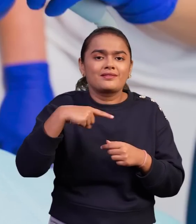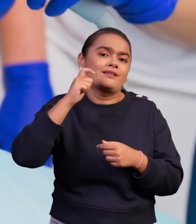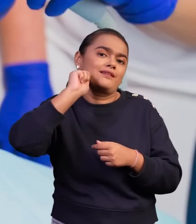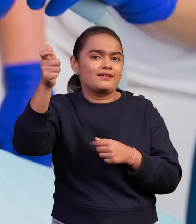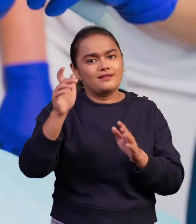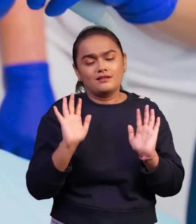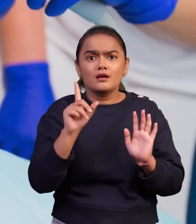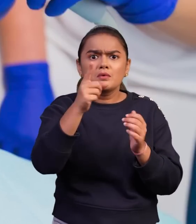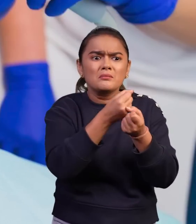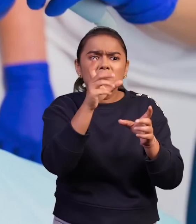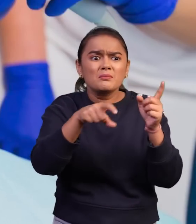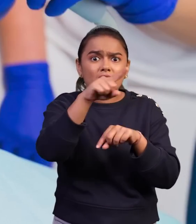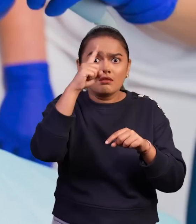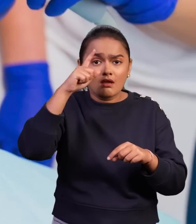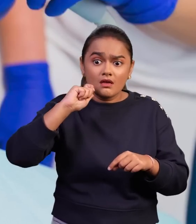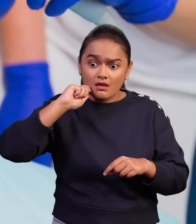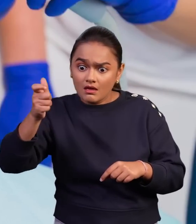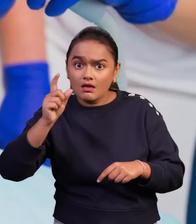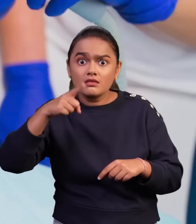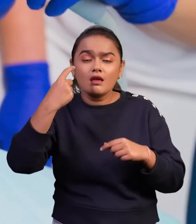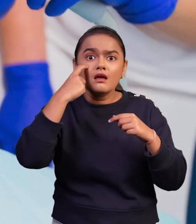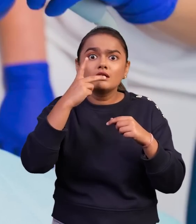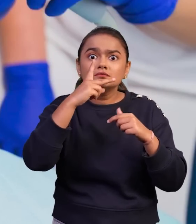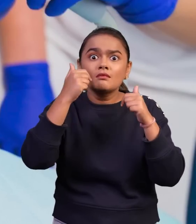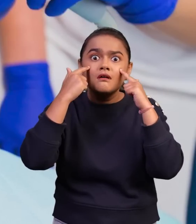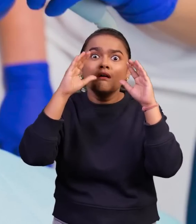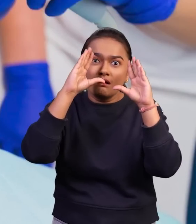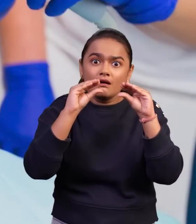But many people believe that removing a tooth can affect their eyesight.